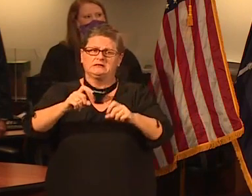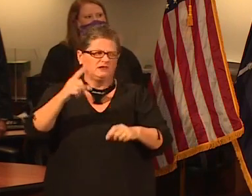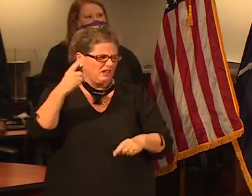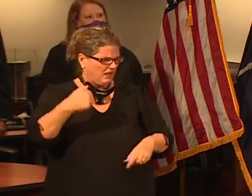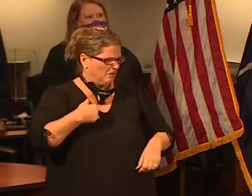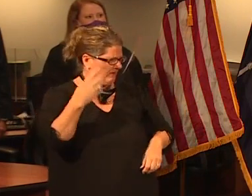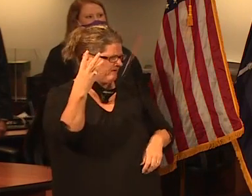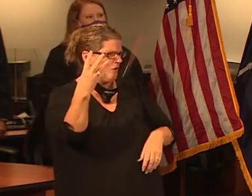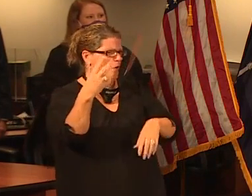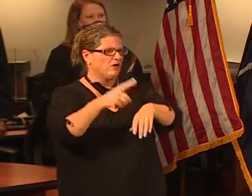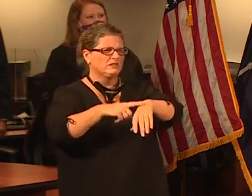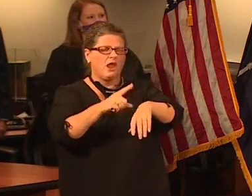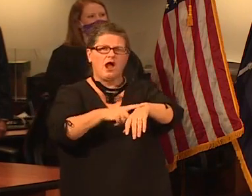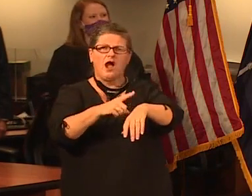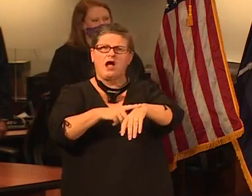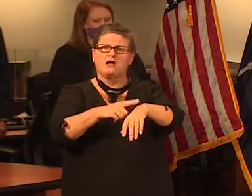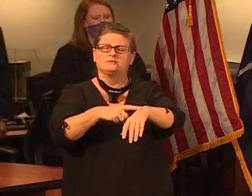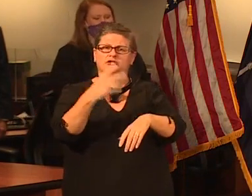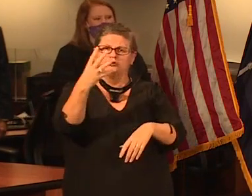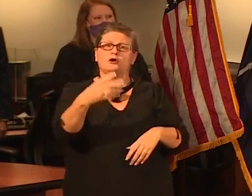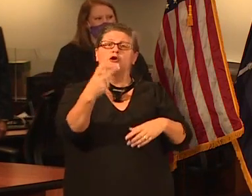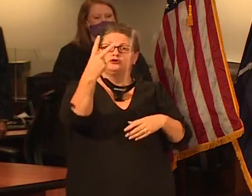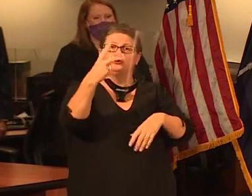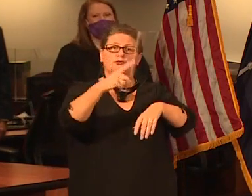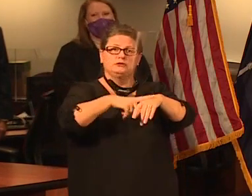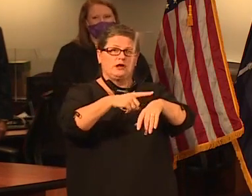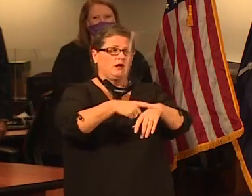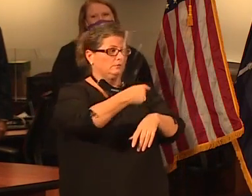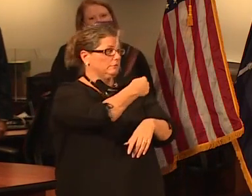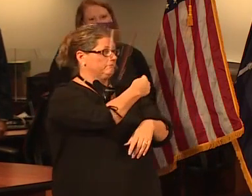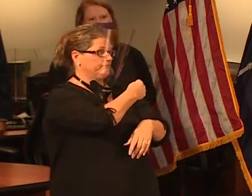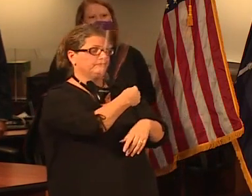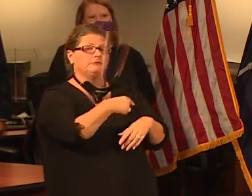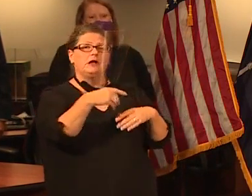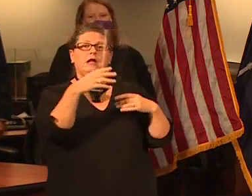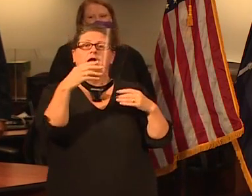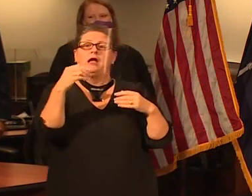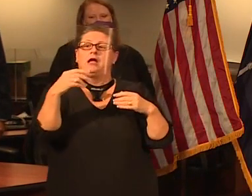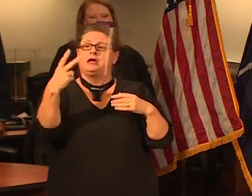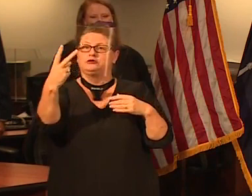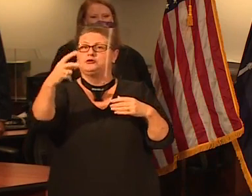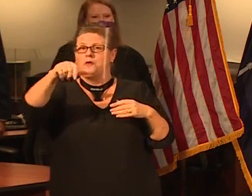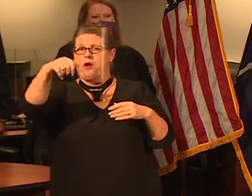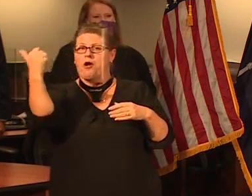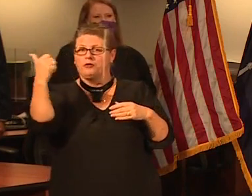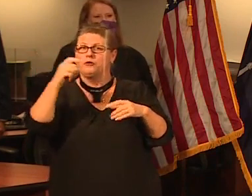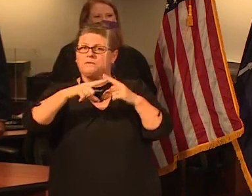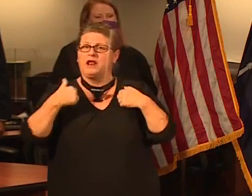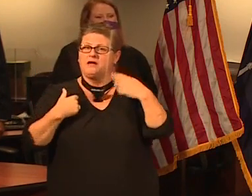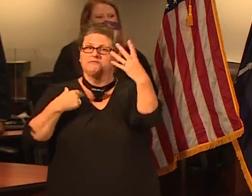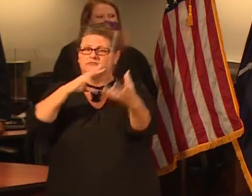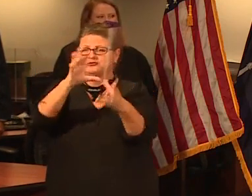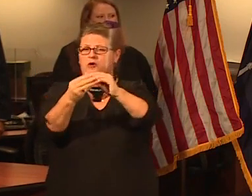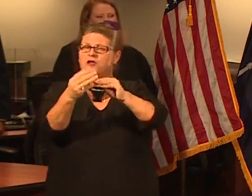BUT I ENCOURAGE EVERYBODY TO GET TESTED IF YOU HAVEN'T DONE. I HAVE DONE IT FOUR TIMES.